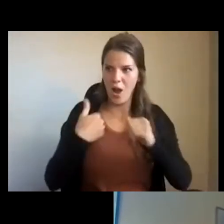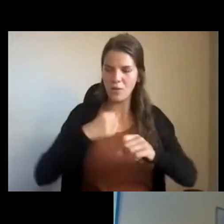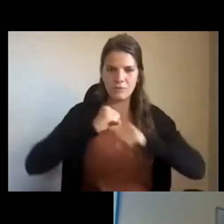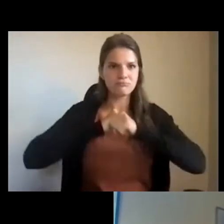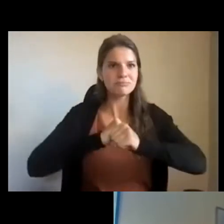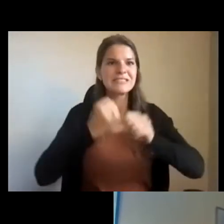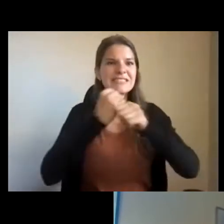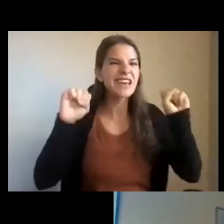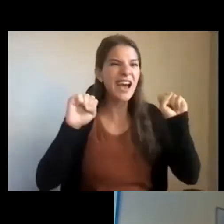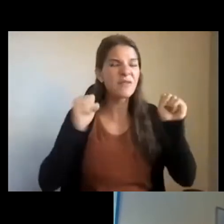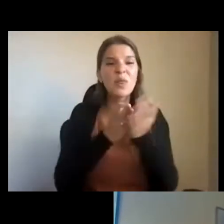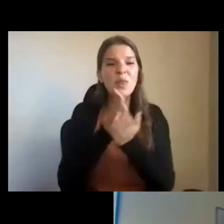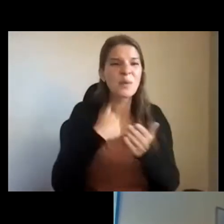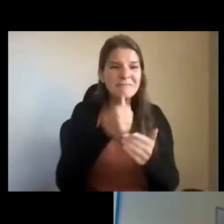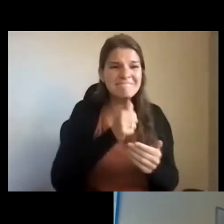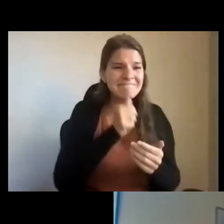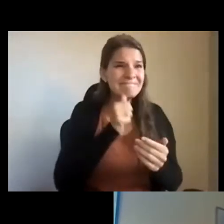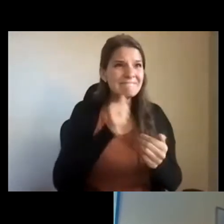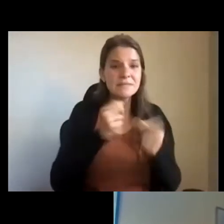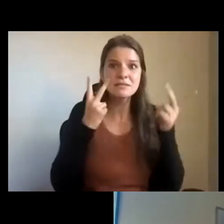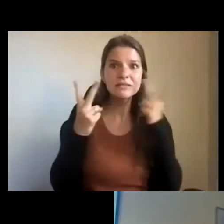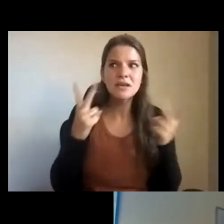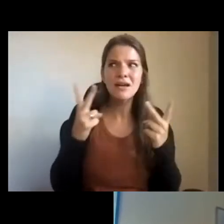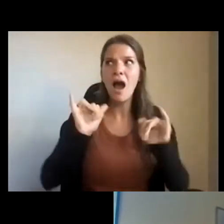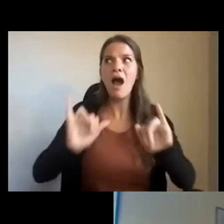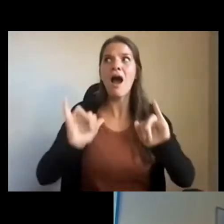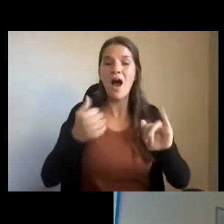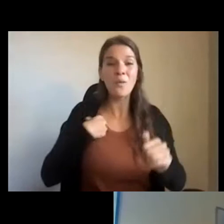worst part of it and coming out of it. That if we listen to the science and we listen to our